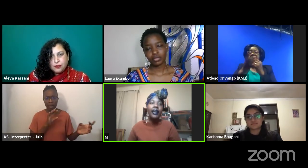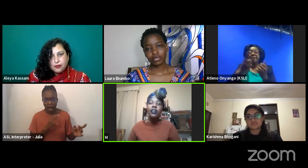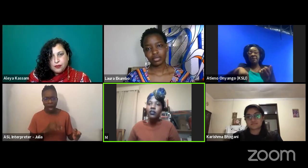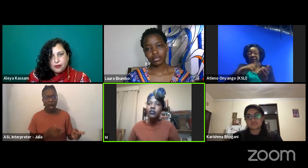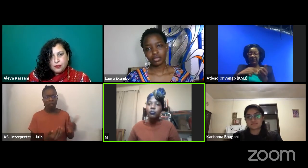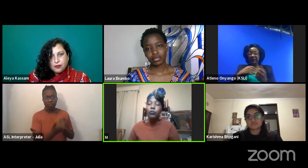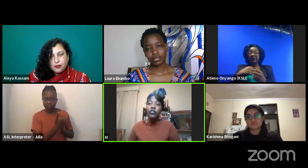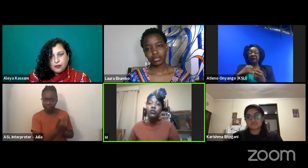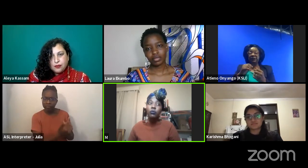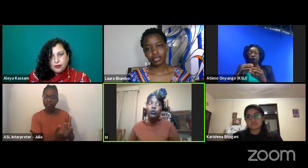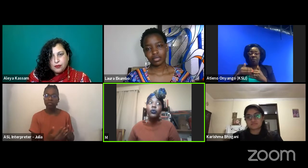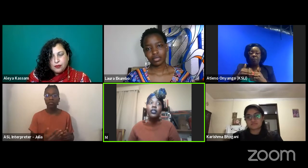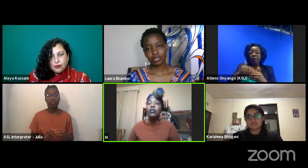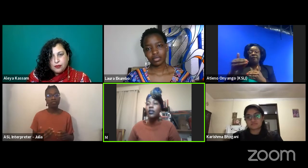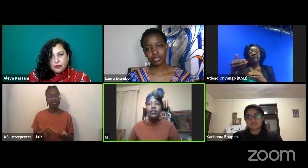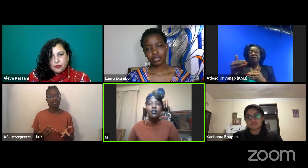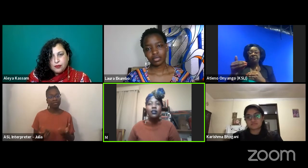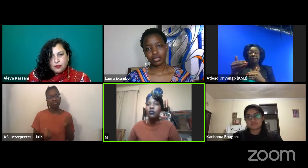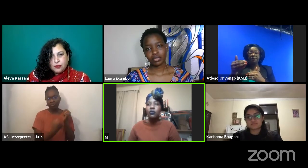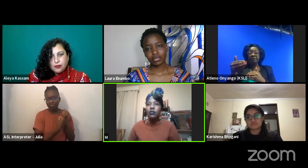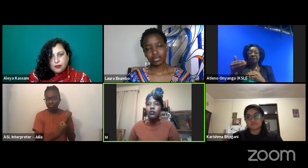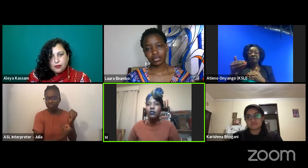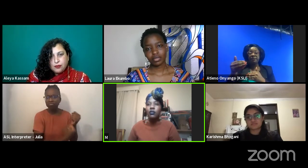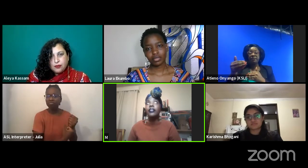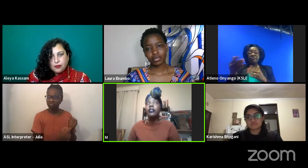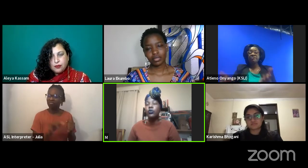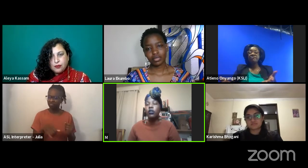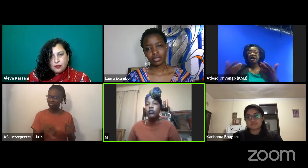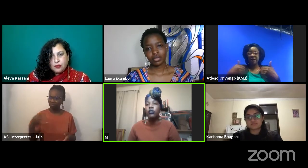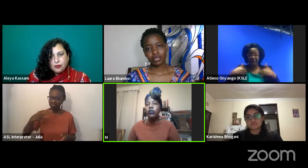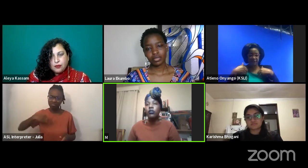and given us the professional support that we needed to get this to understand this new art form.